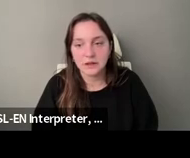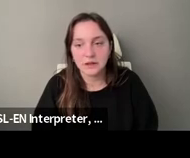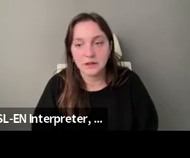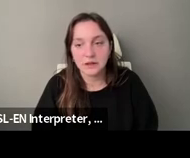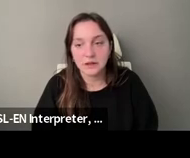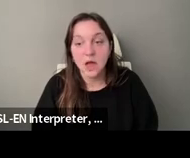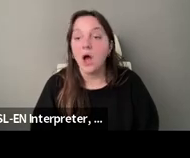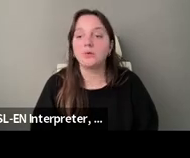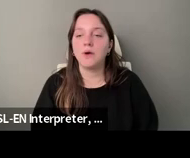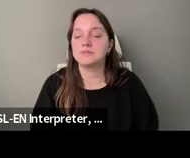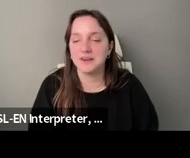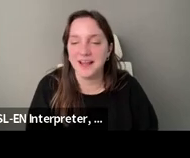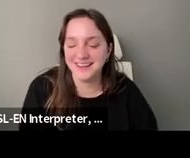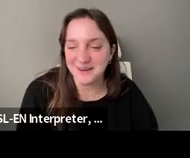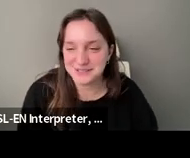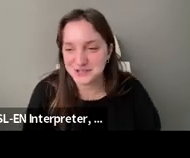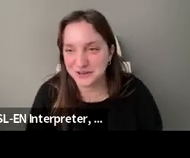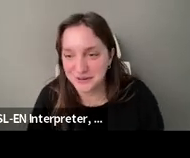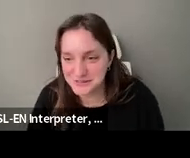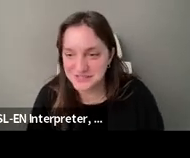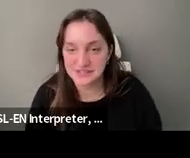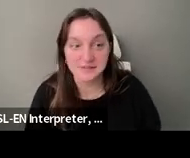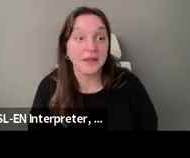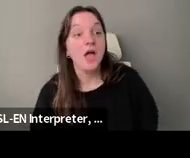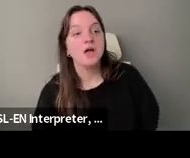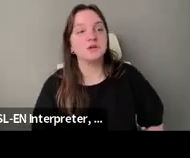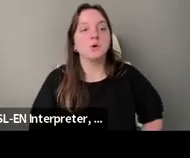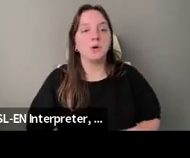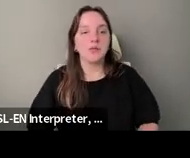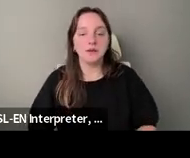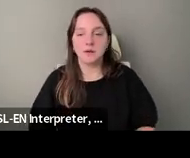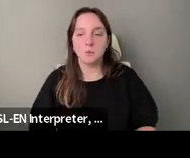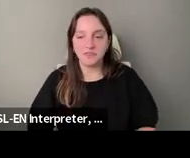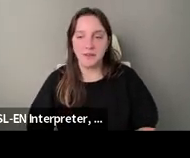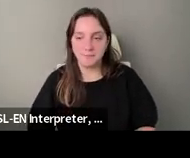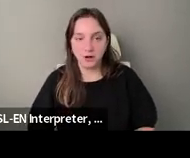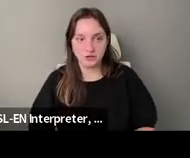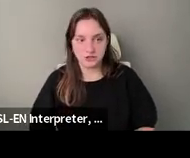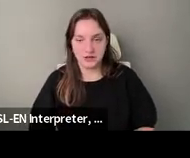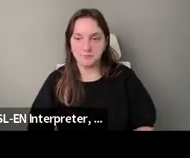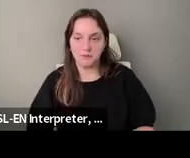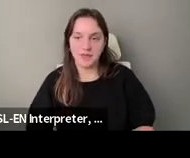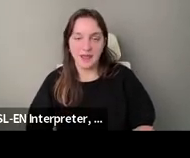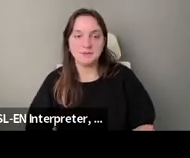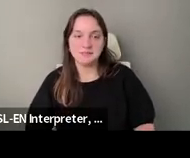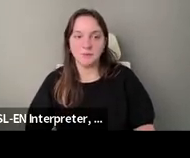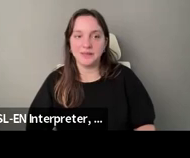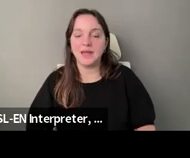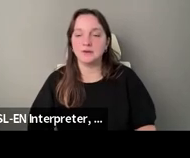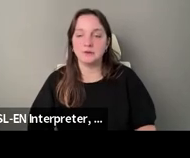was to say something. So then with the partnership, the aim is that we can create development around international